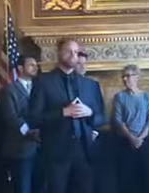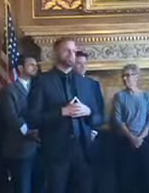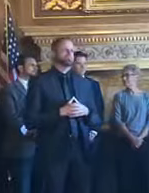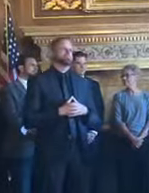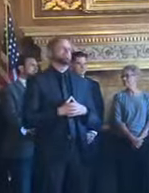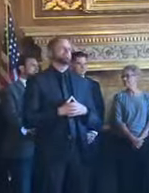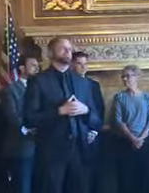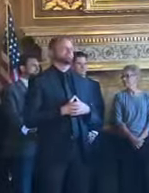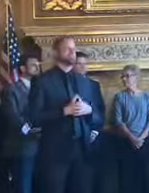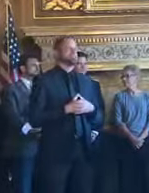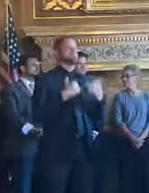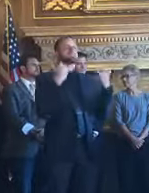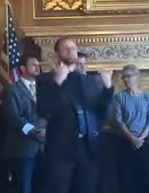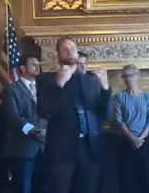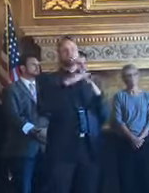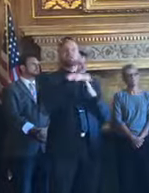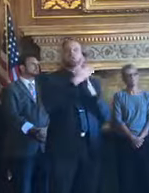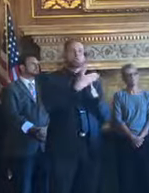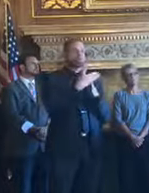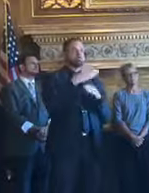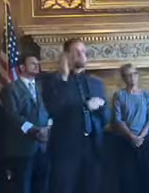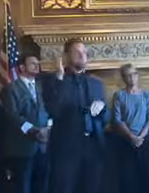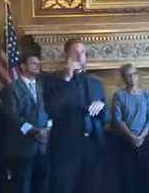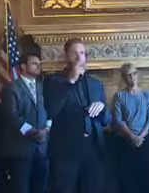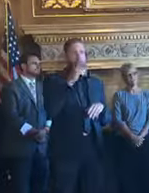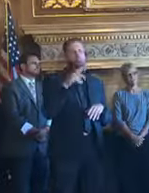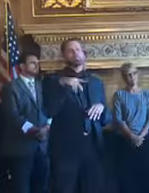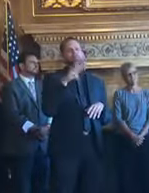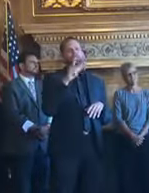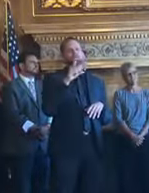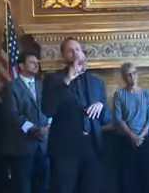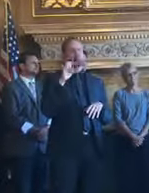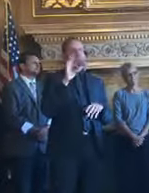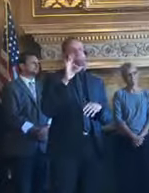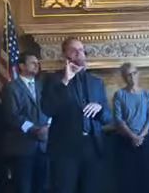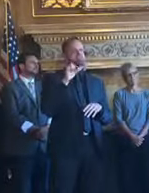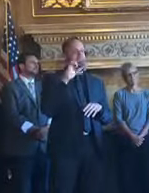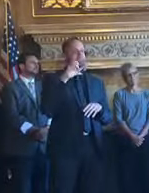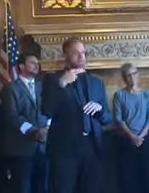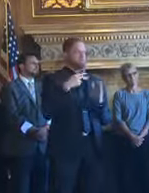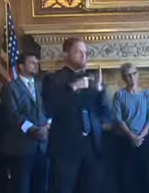I just have to say, we've partnered on other bills and he has been great on that.